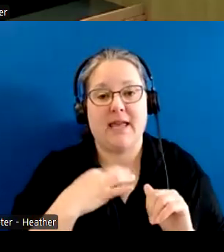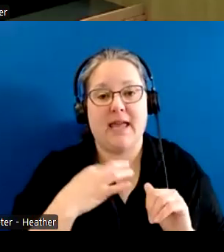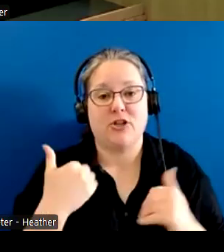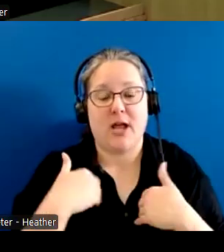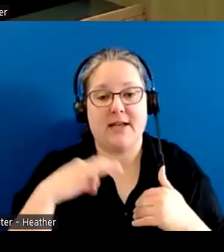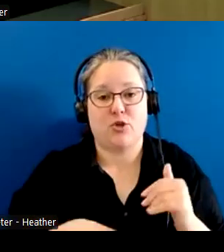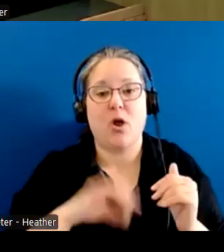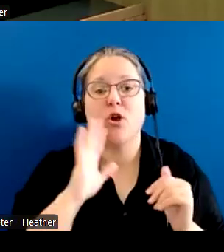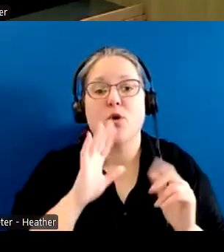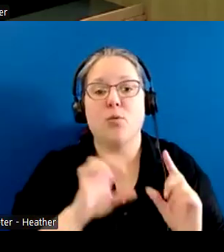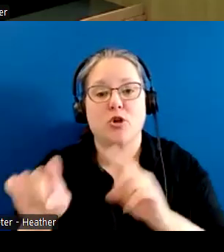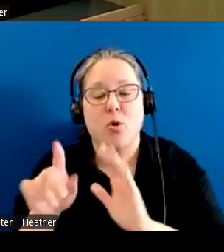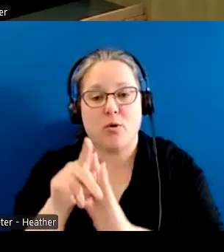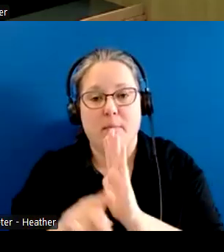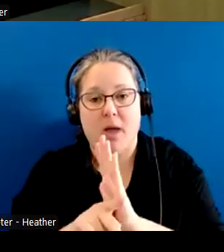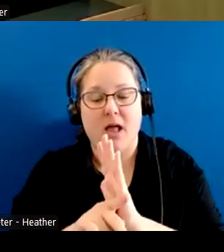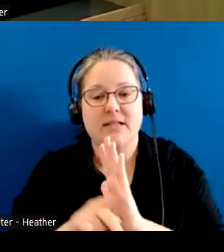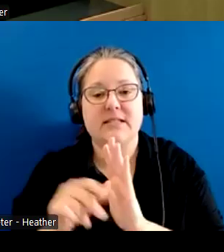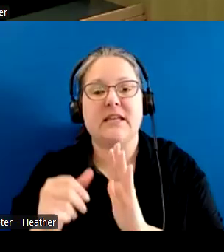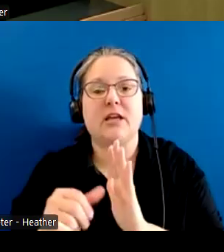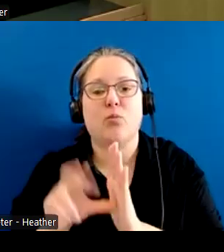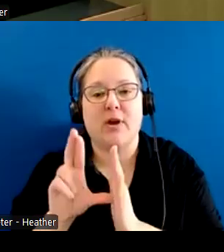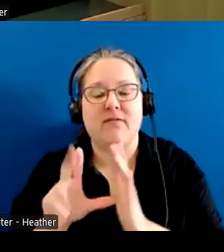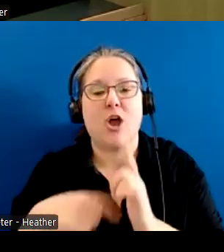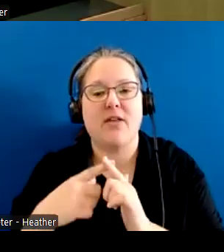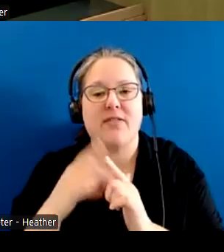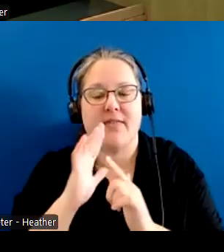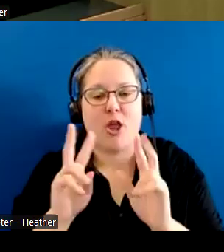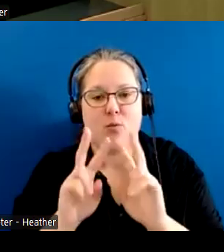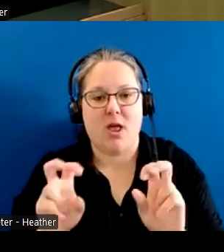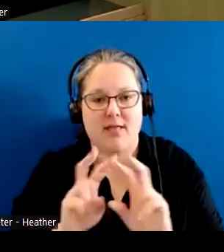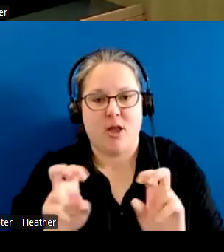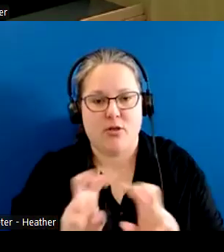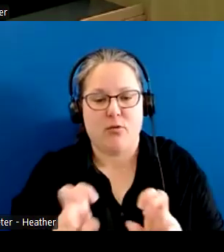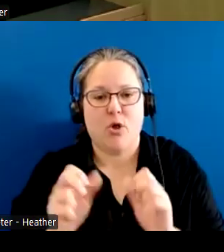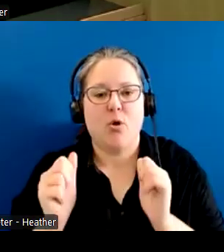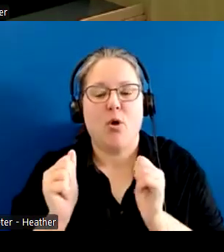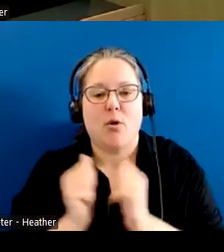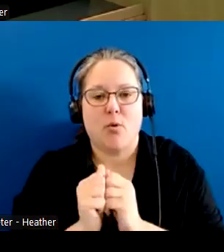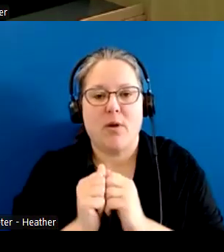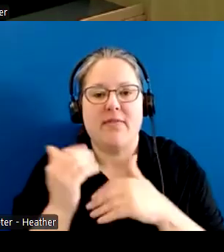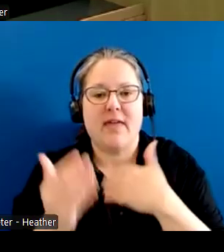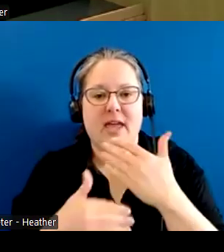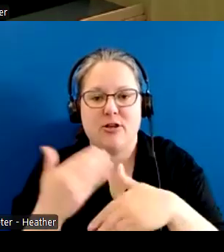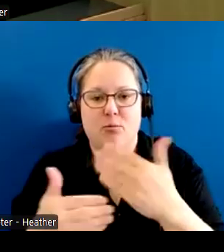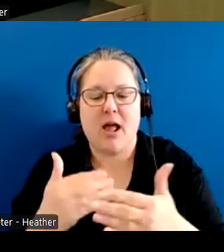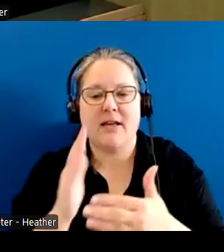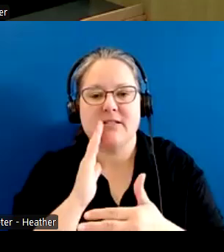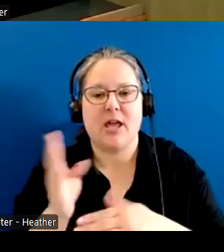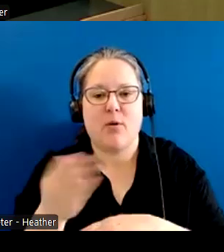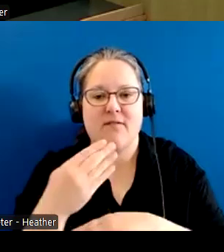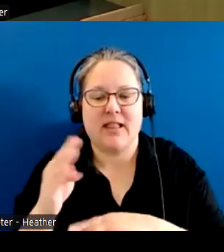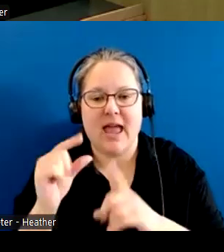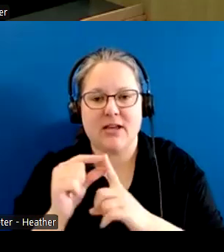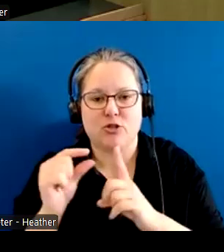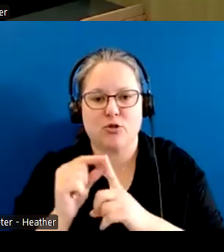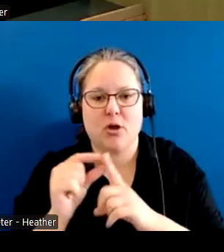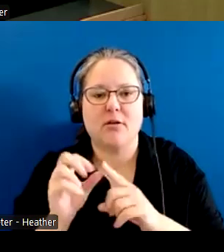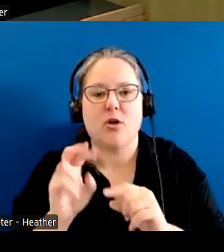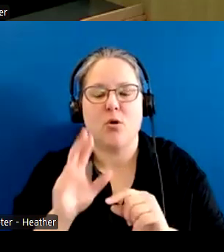it goes to the policy review and they look through using an algorithmic process. They flag terms or